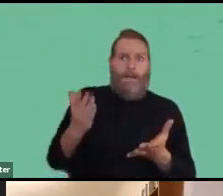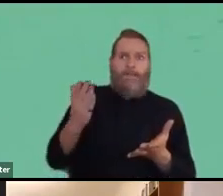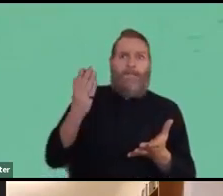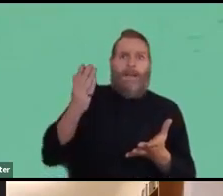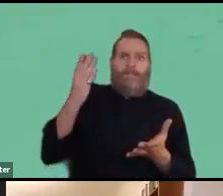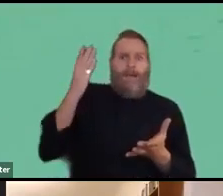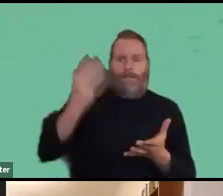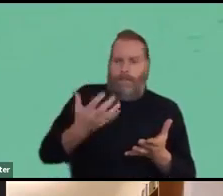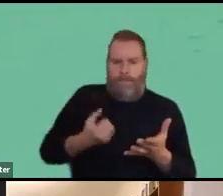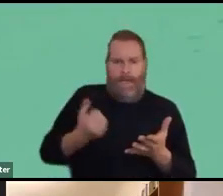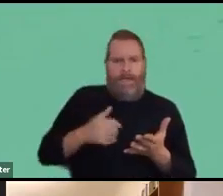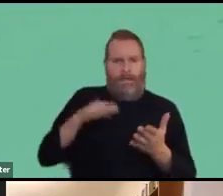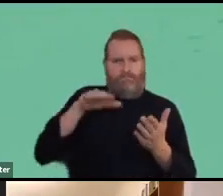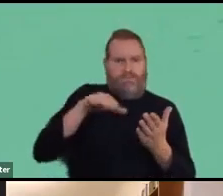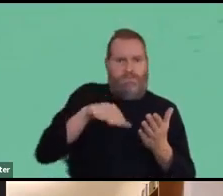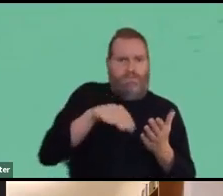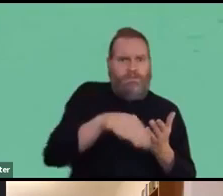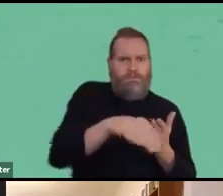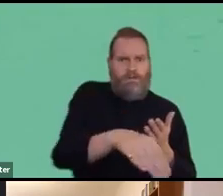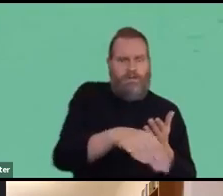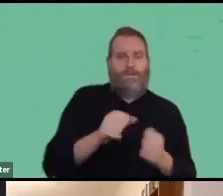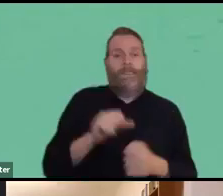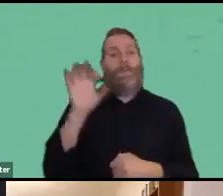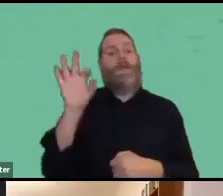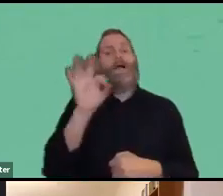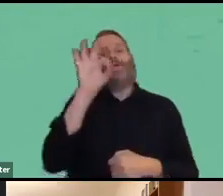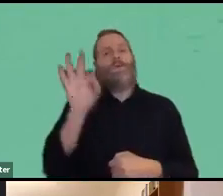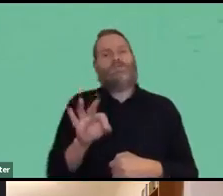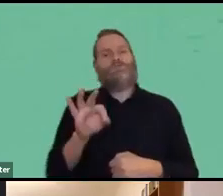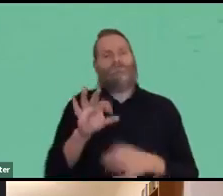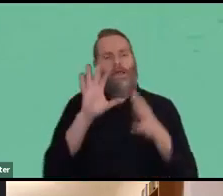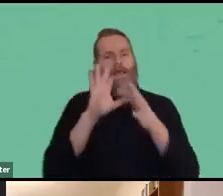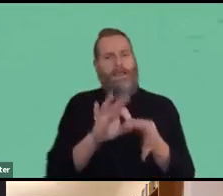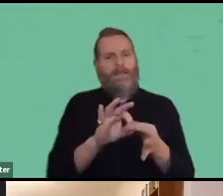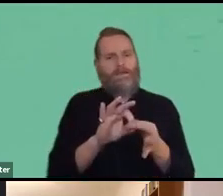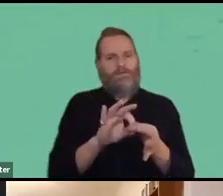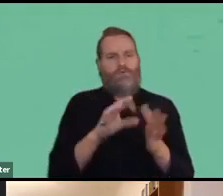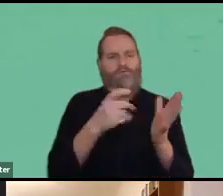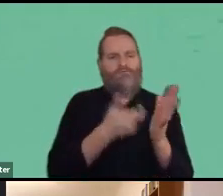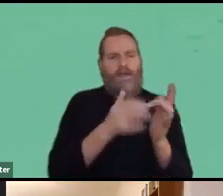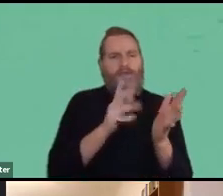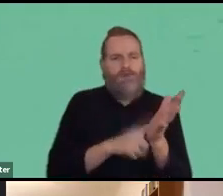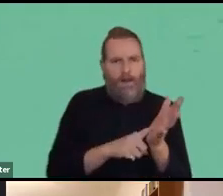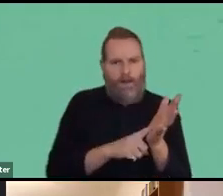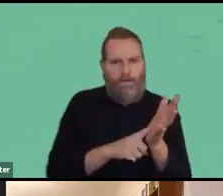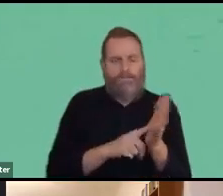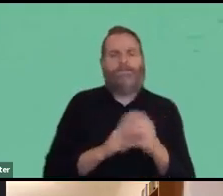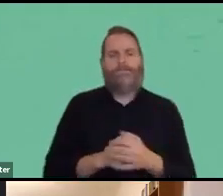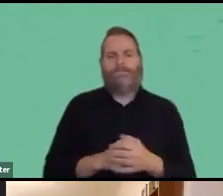there's a question for Rachel from Lee um it's a bit of a procedural question Rachel and you know